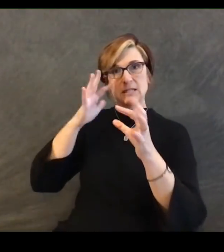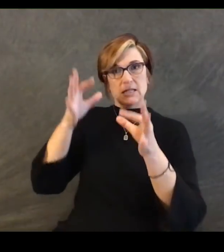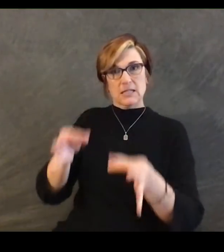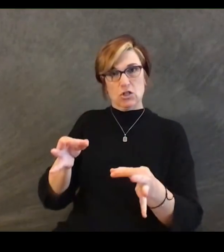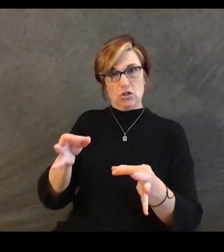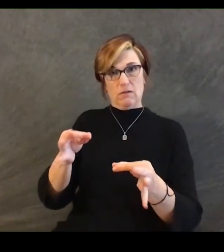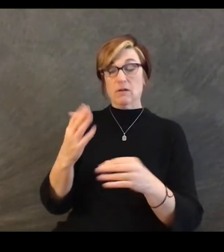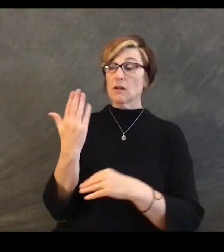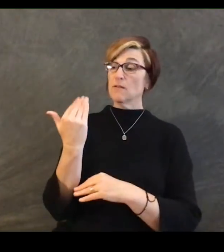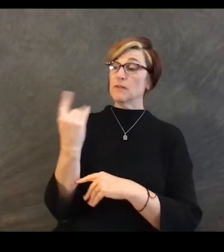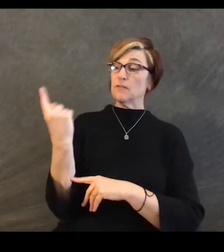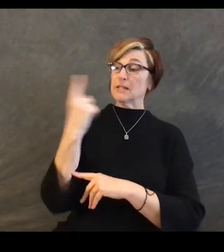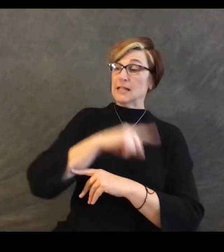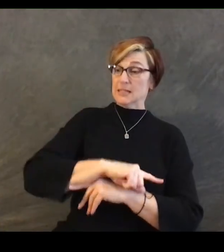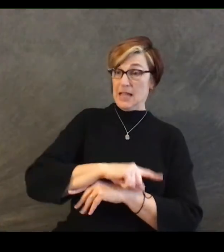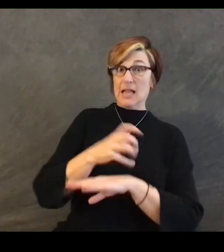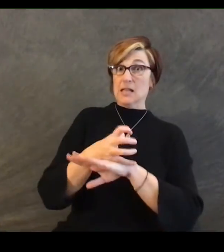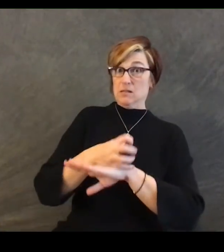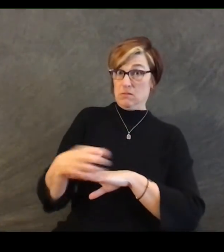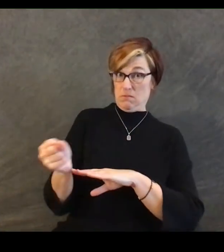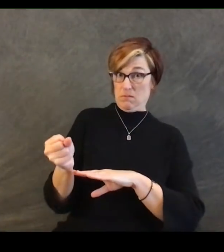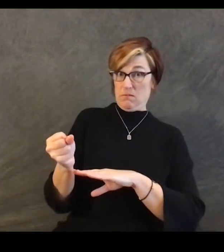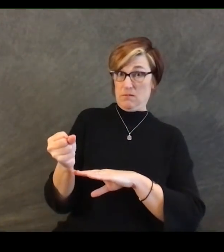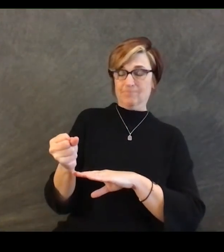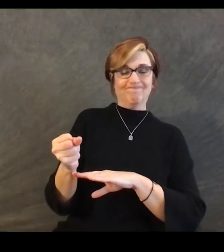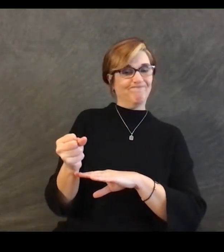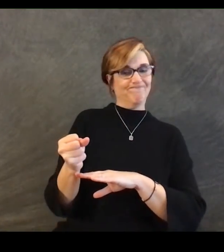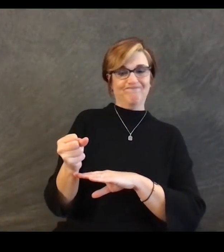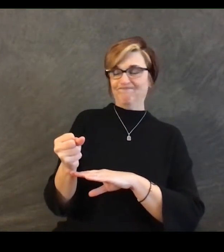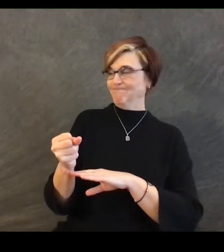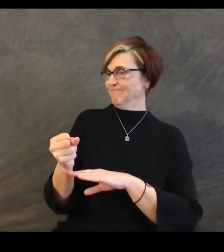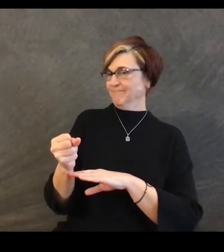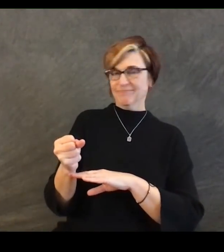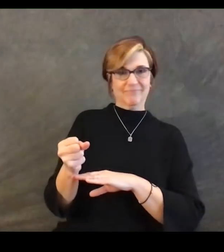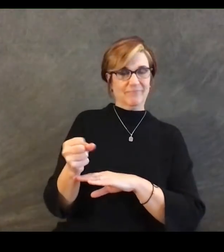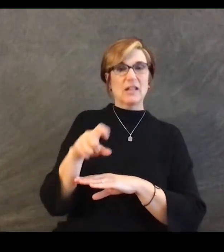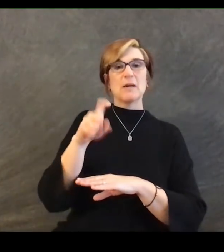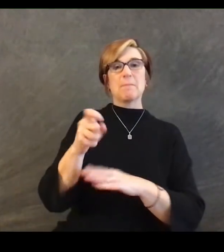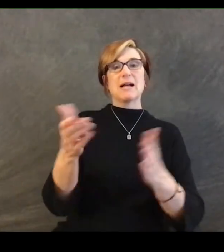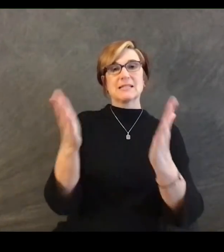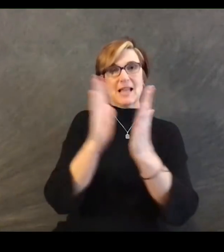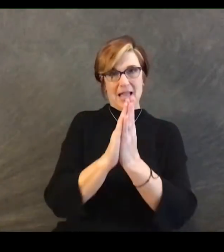to ask the American people to give us 30 more days to continue to put into